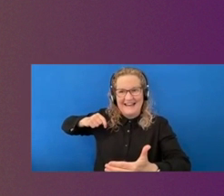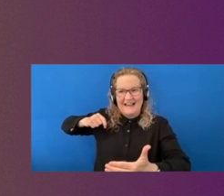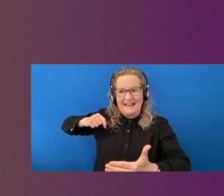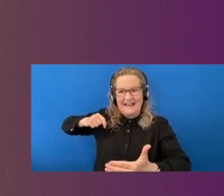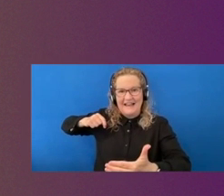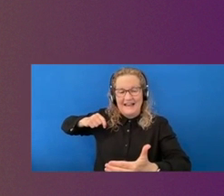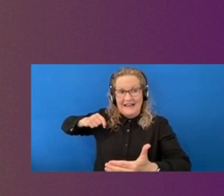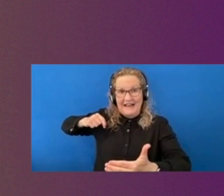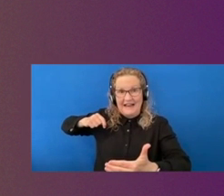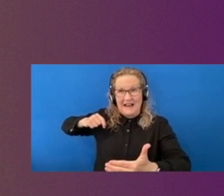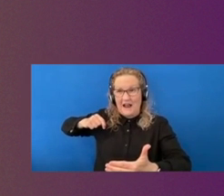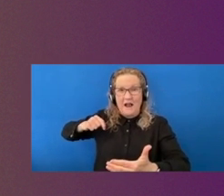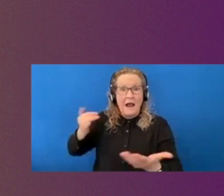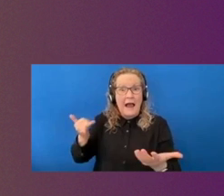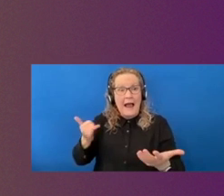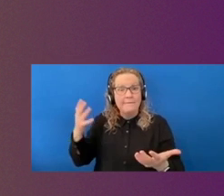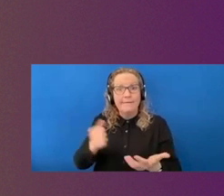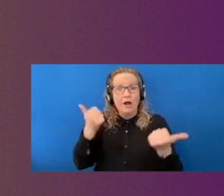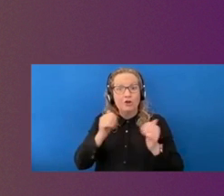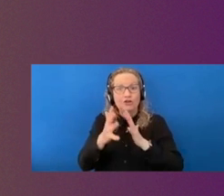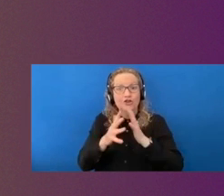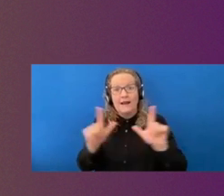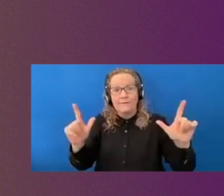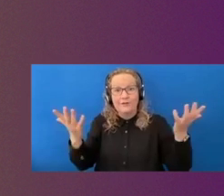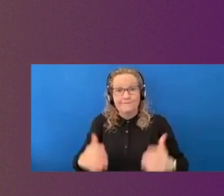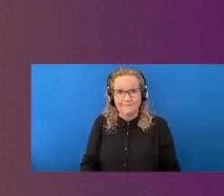and while there's obviously nothing wrong with that it would just be so much more difficult